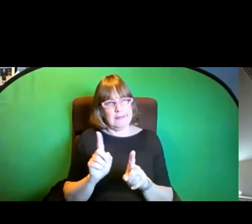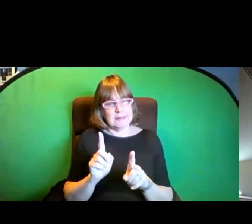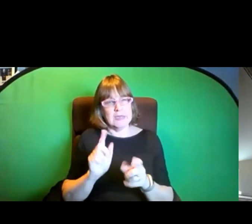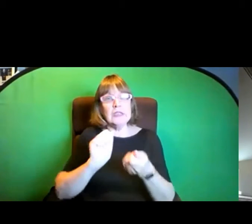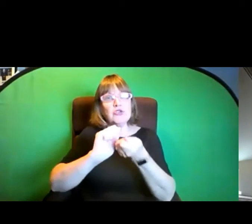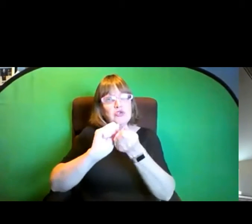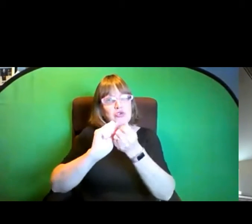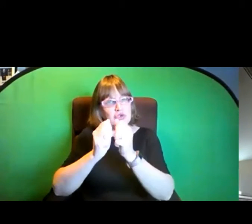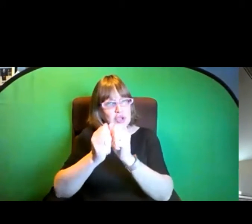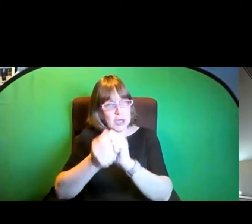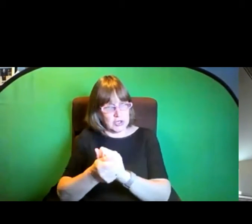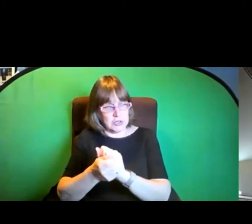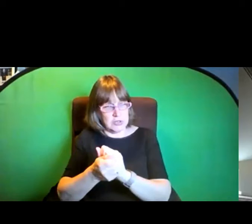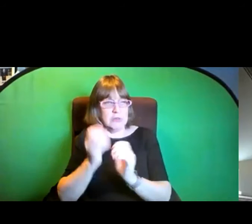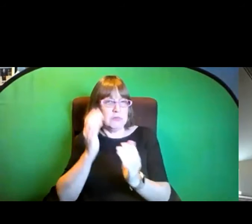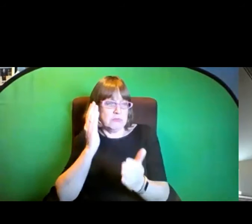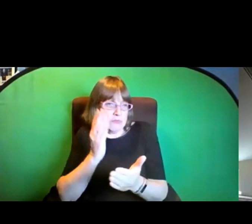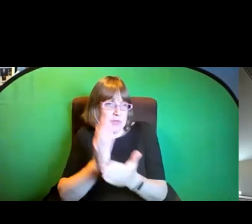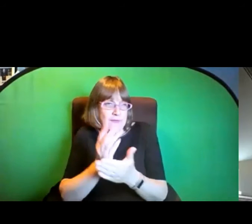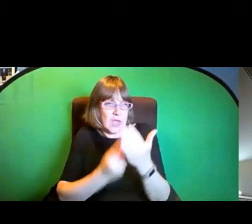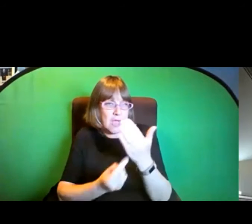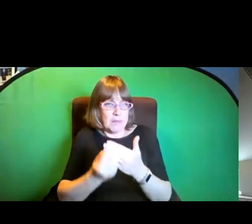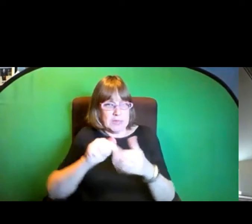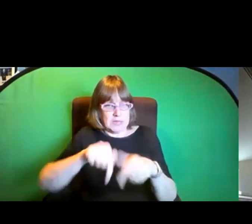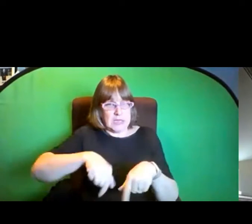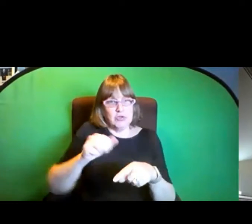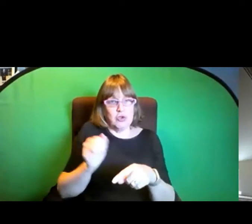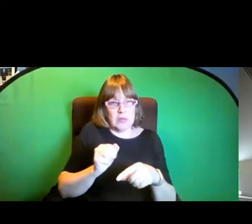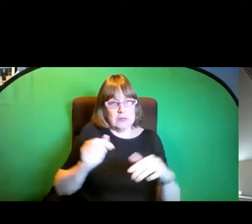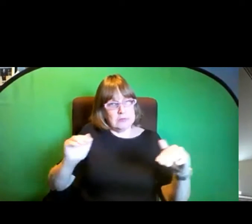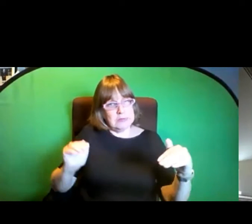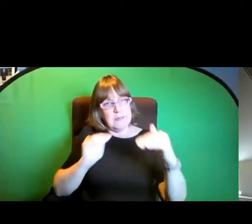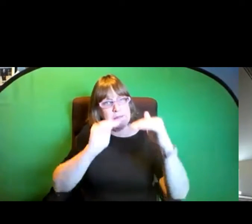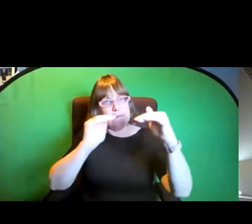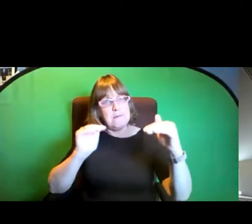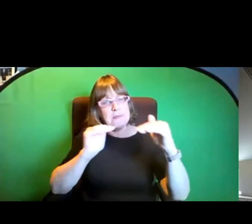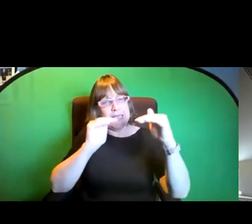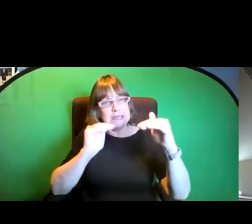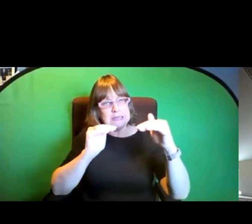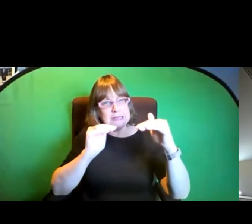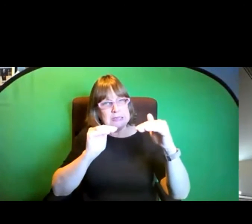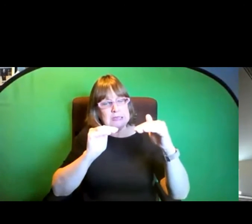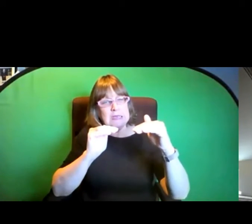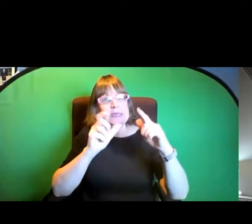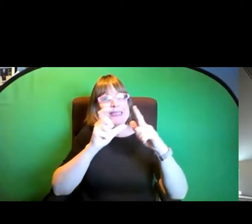that will be needed within Scotland to meet the existing decarbonization targets and the kind of